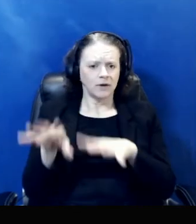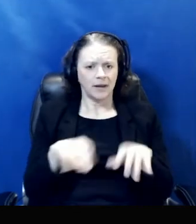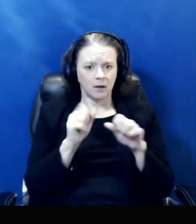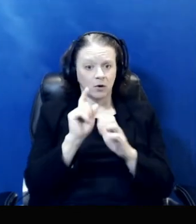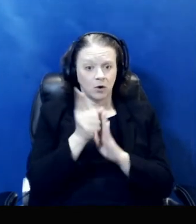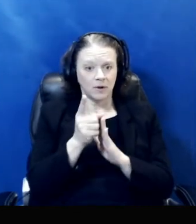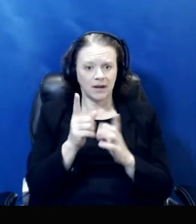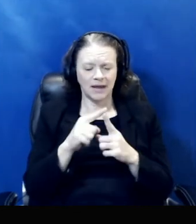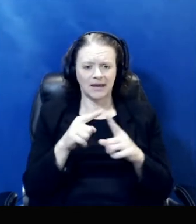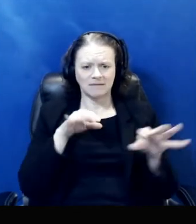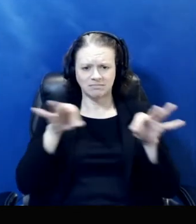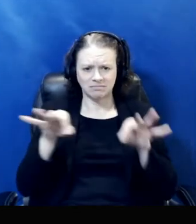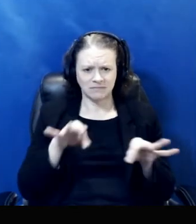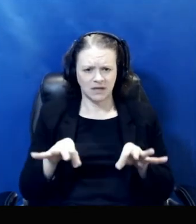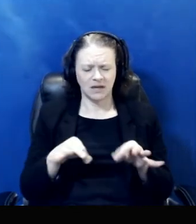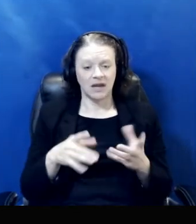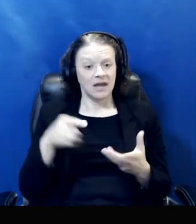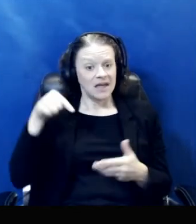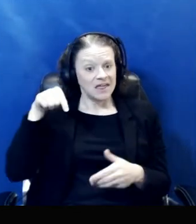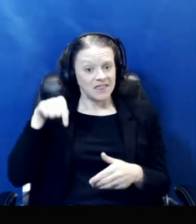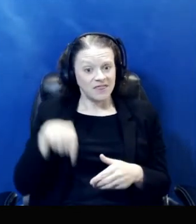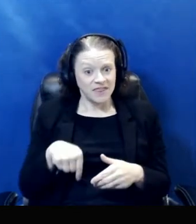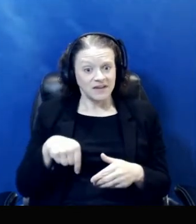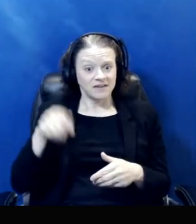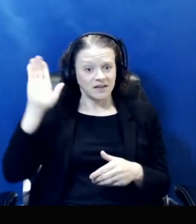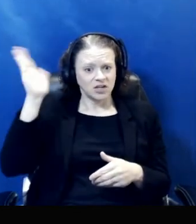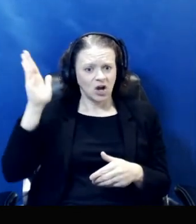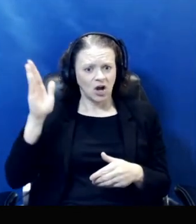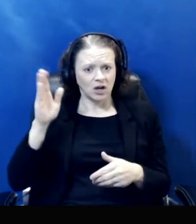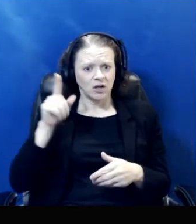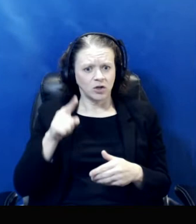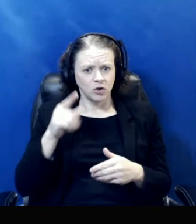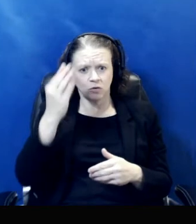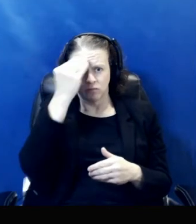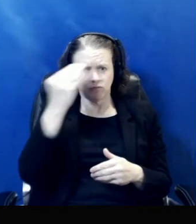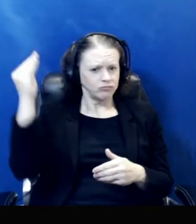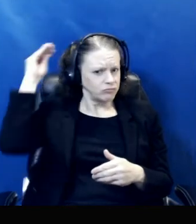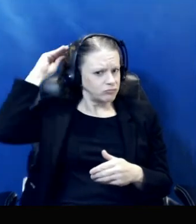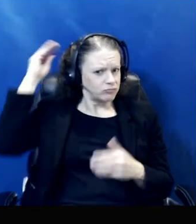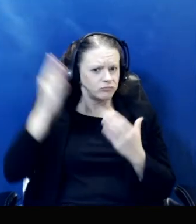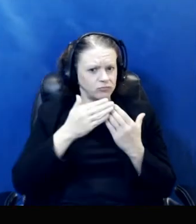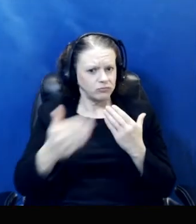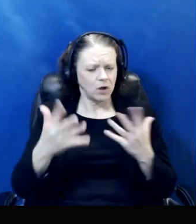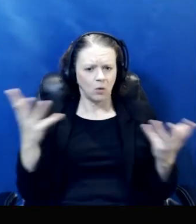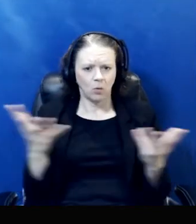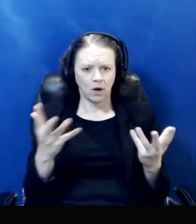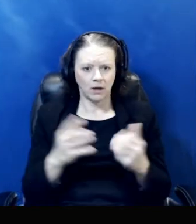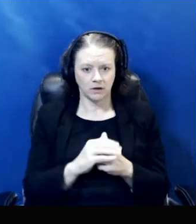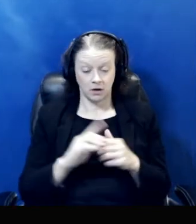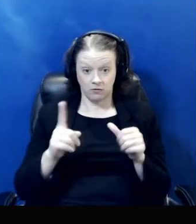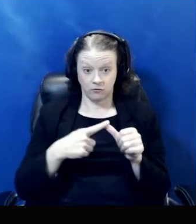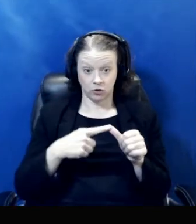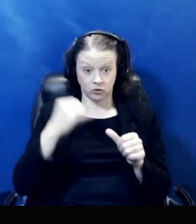What should you take away from our Xbox Adaptive Guidelines Refresh? The first, if you are watching this and you